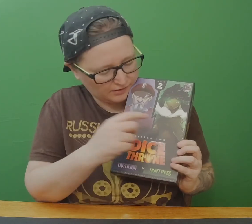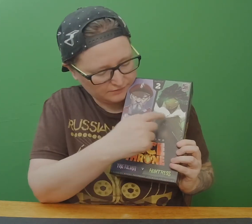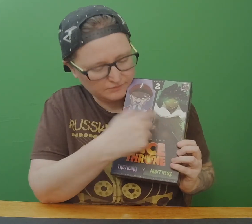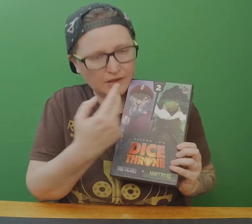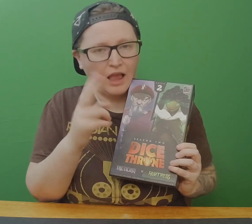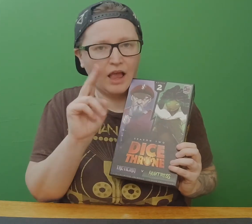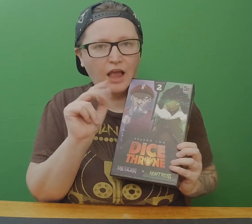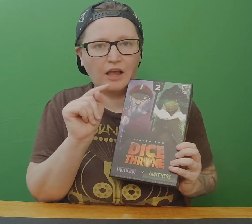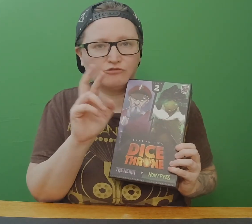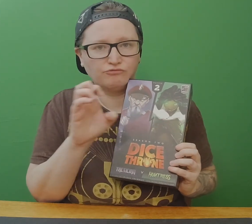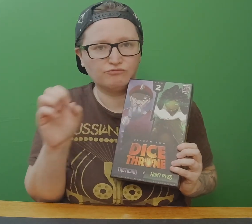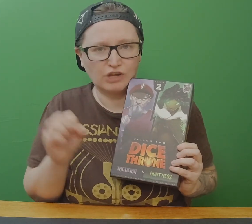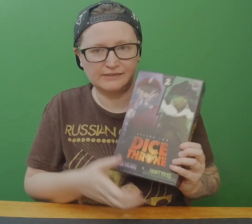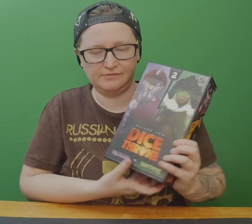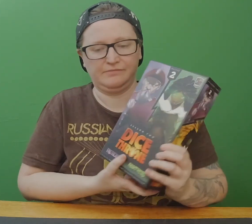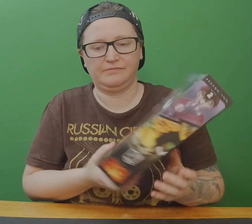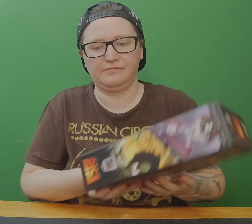A Tactician and a Huntress